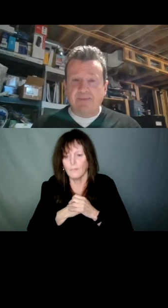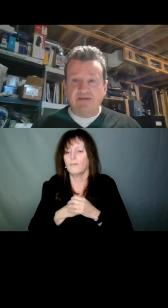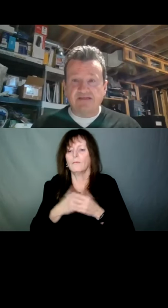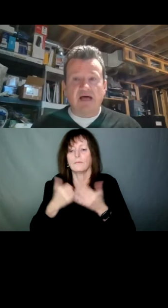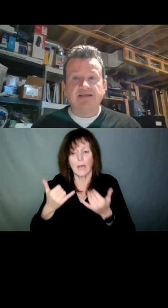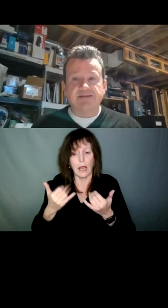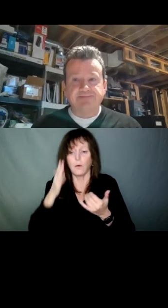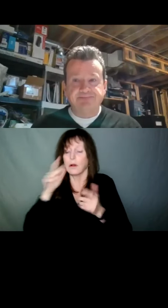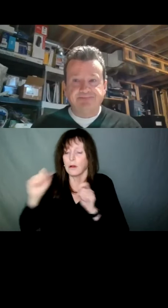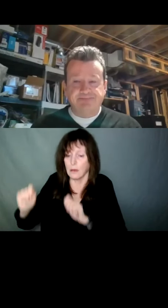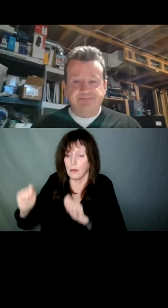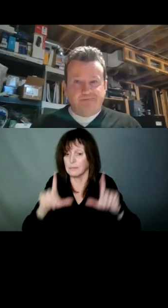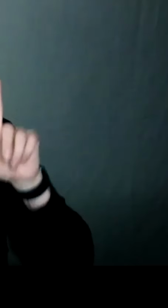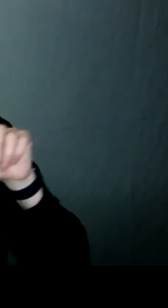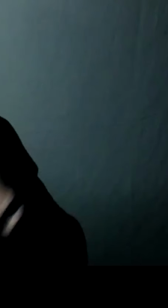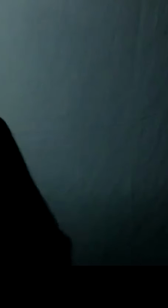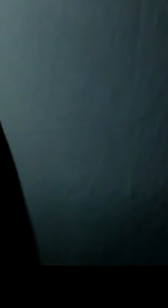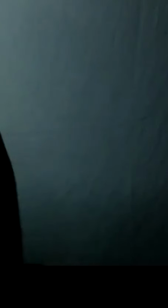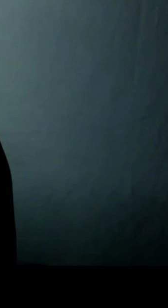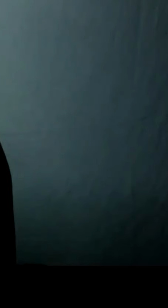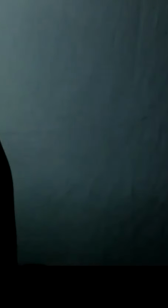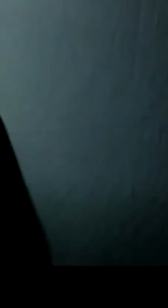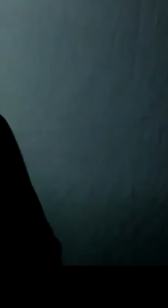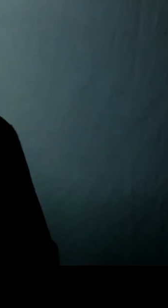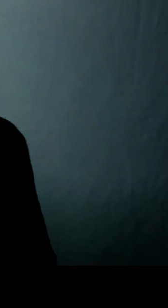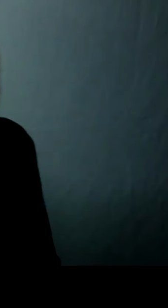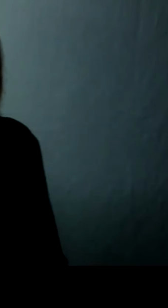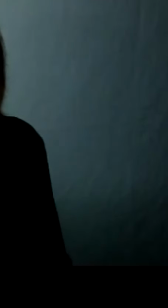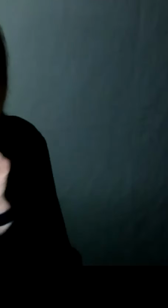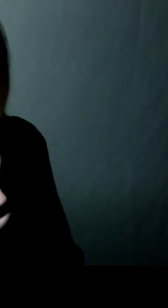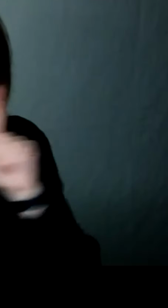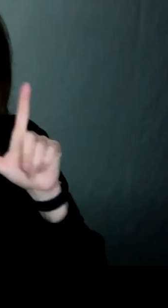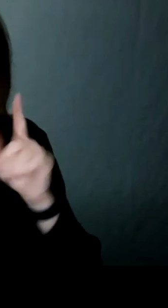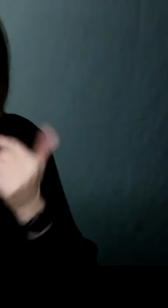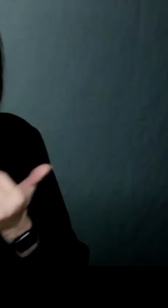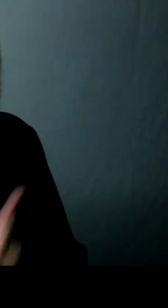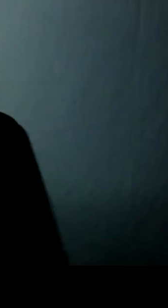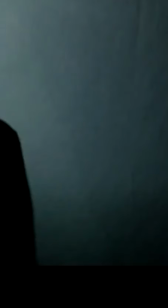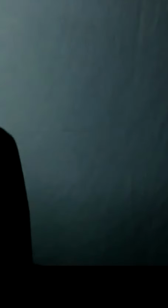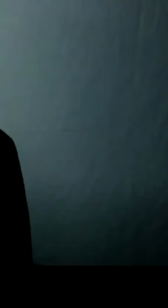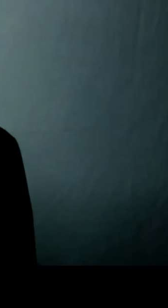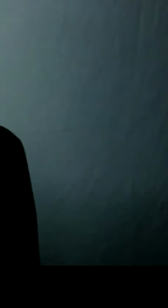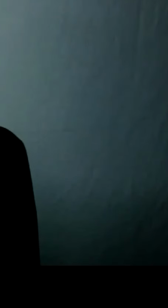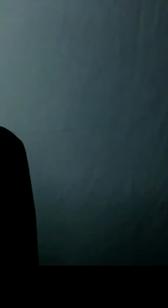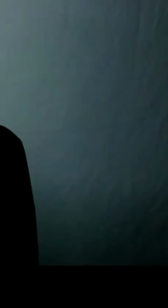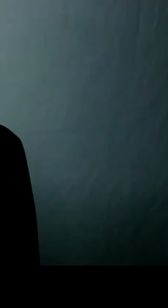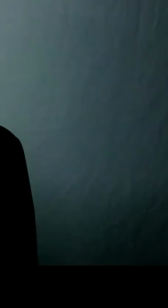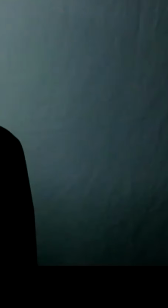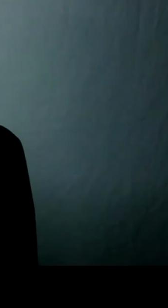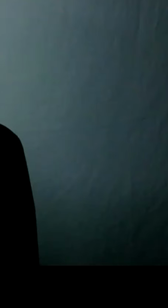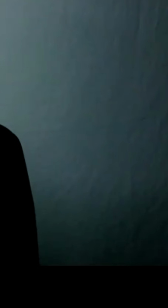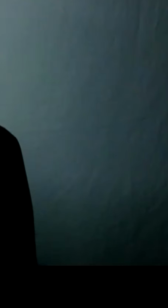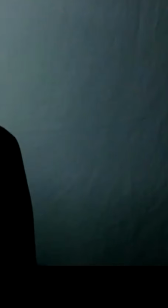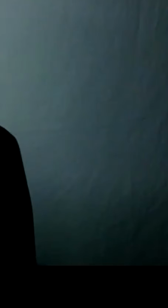we all know the statistics we have seen recently. Next slide . We will watch a vaccine that will describe the next couple